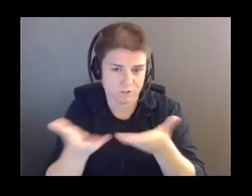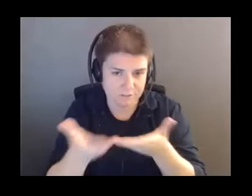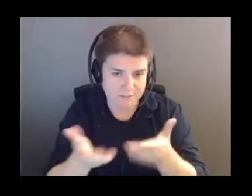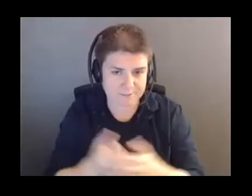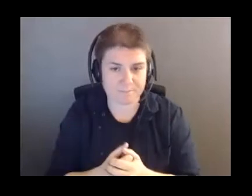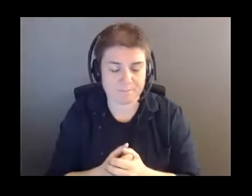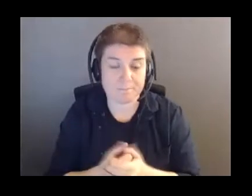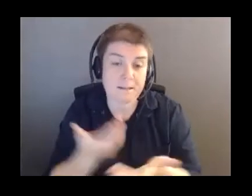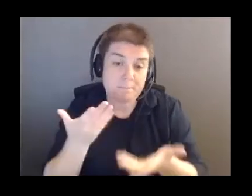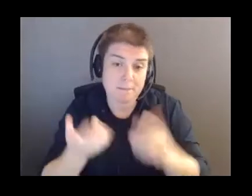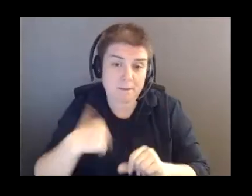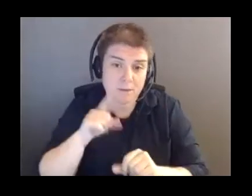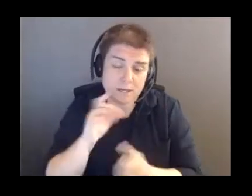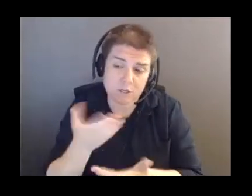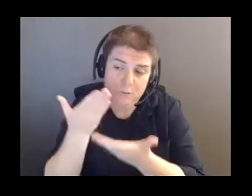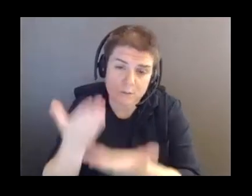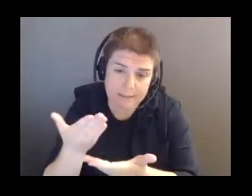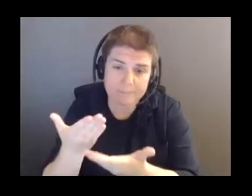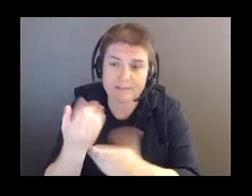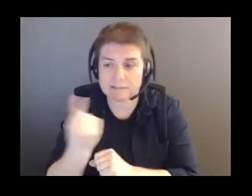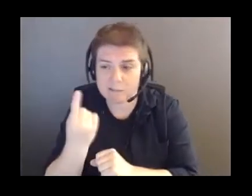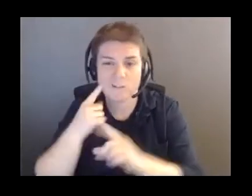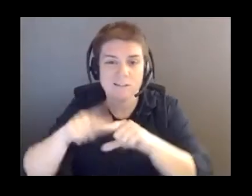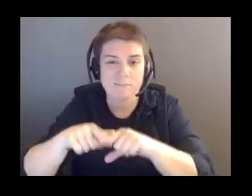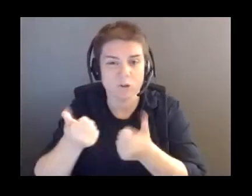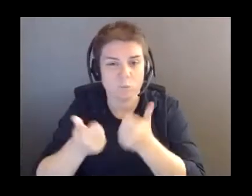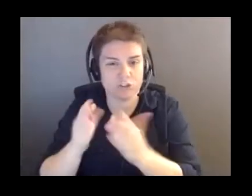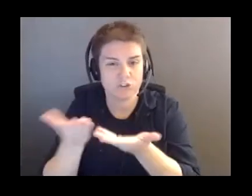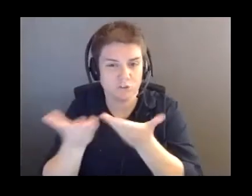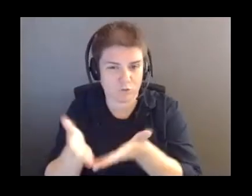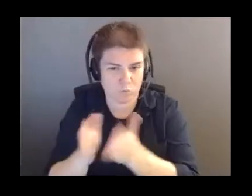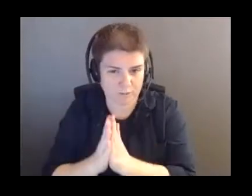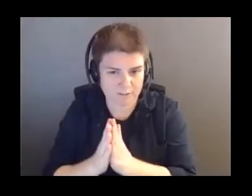be able to make recommendations depending on the service being requested. We will also